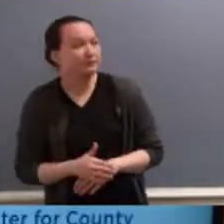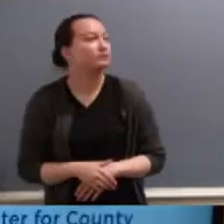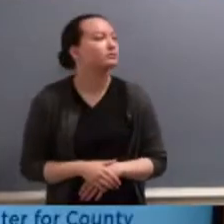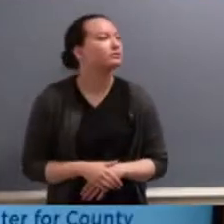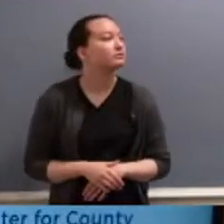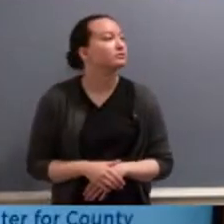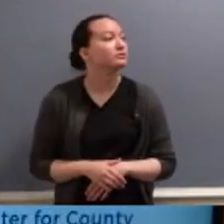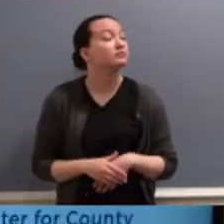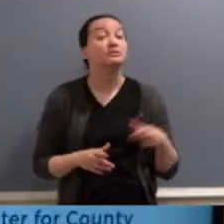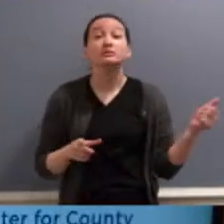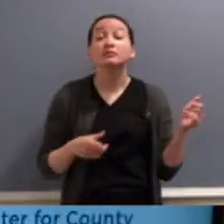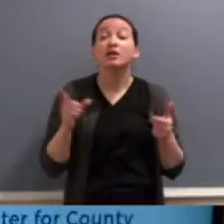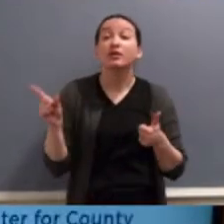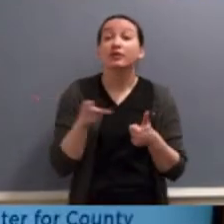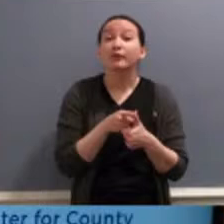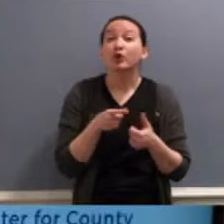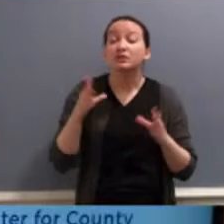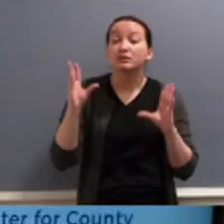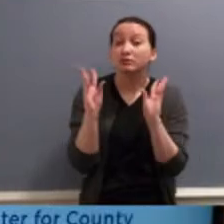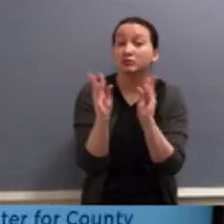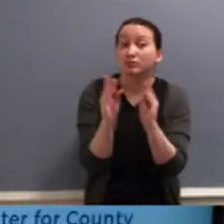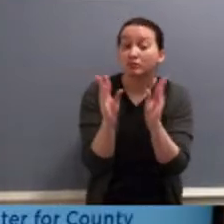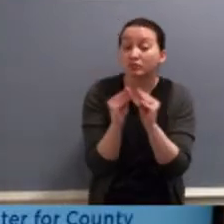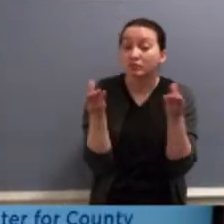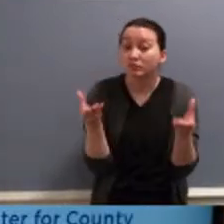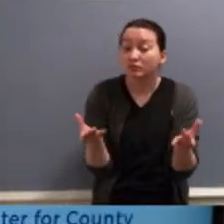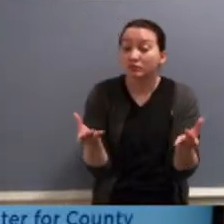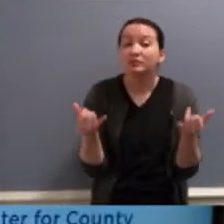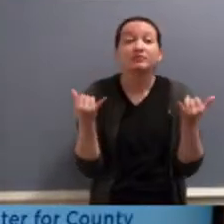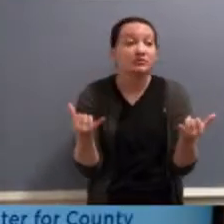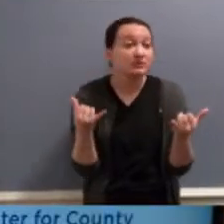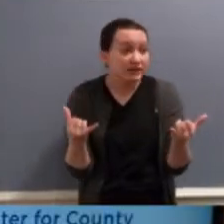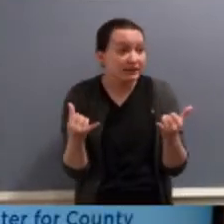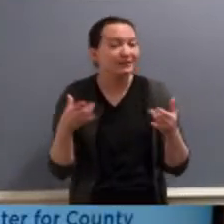this is the first budget hearing that we have tonight here in in Silverton